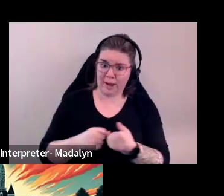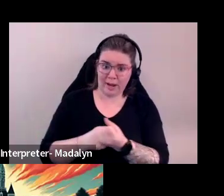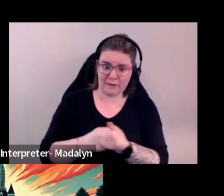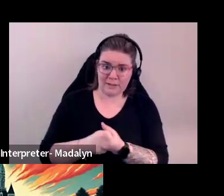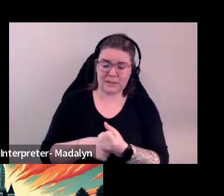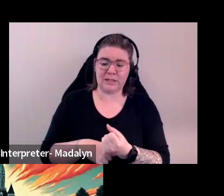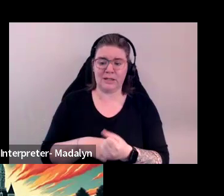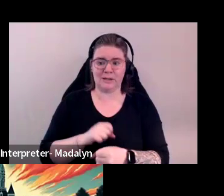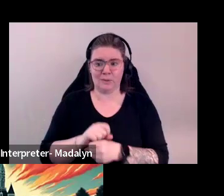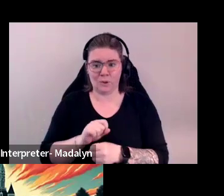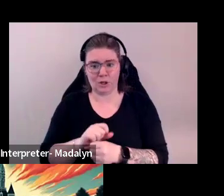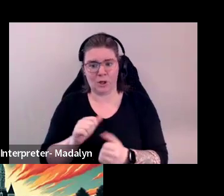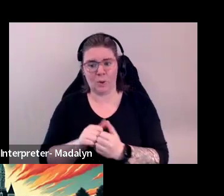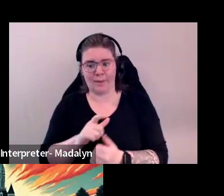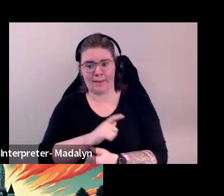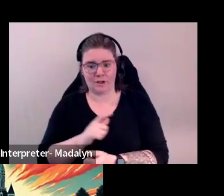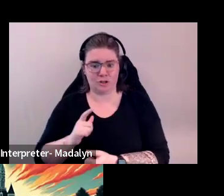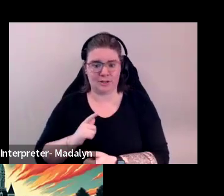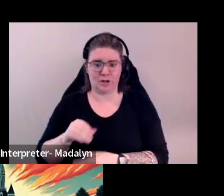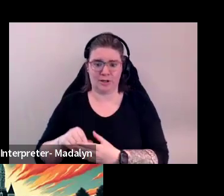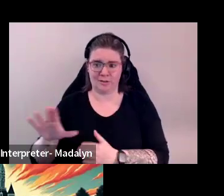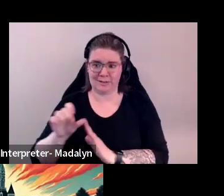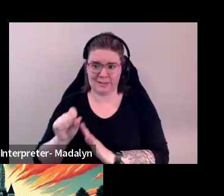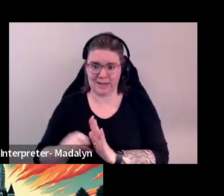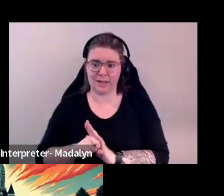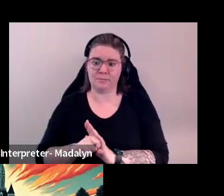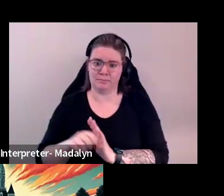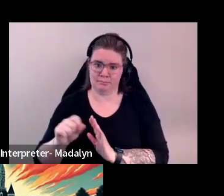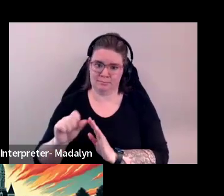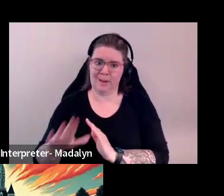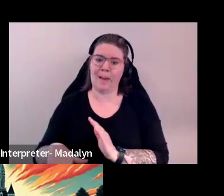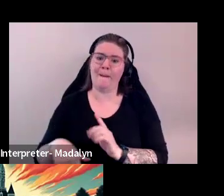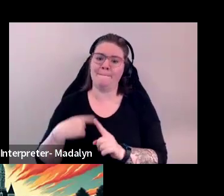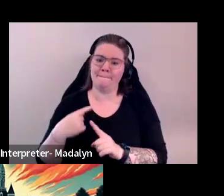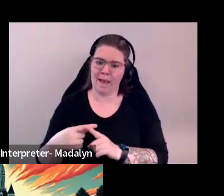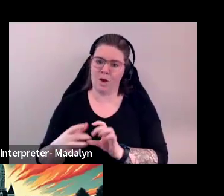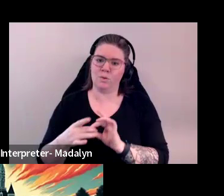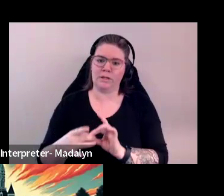Brooke Wilson (she/her): working with legislators in his state. And so yeah, it's all about those relationships. And